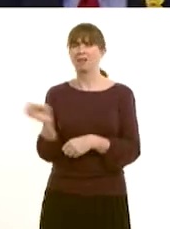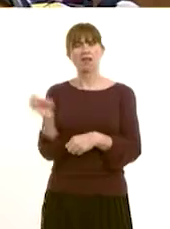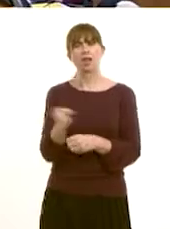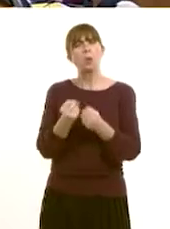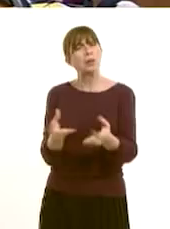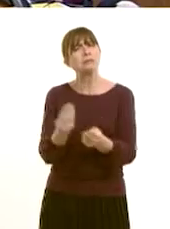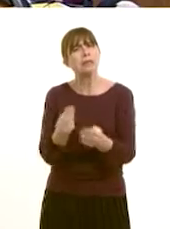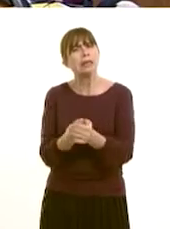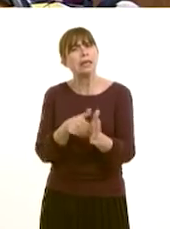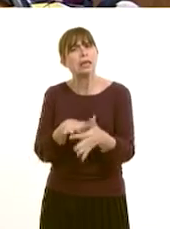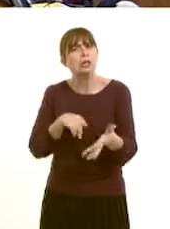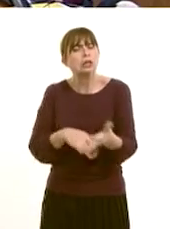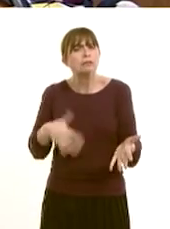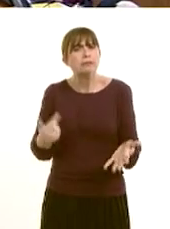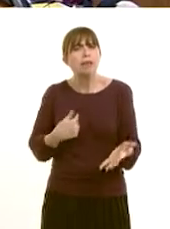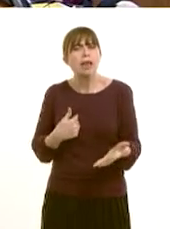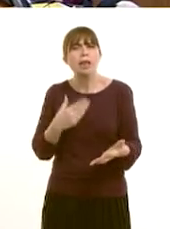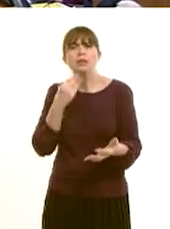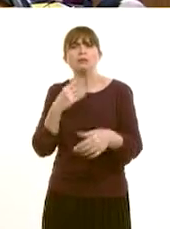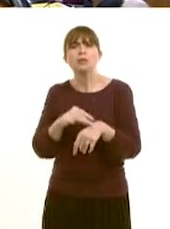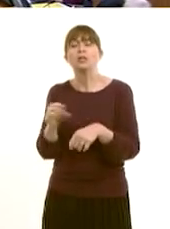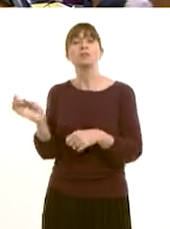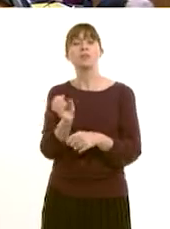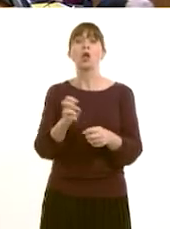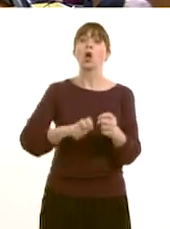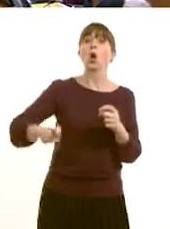Carwyn Jones: First of all, thereís difference between a locum and a salaried GP.